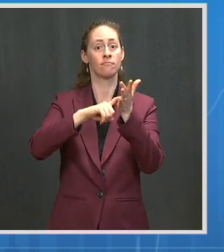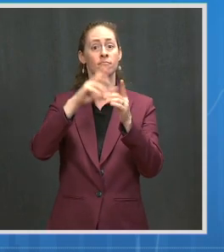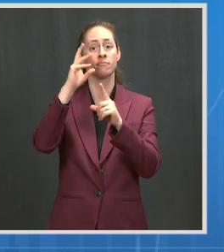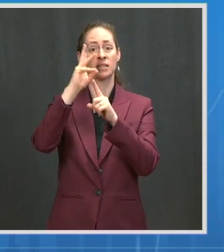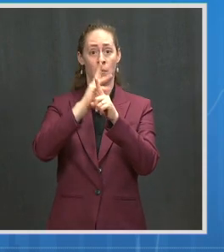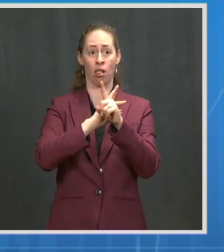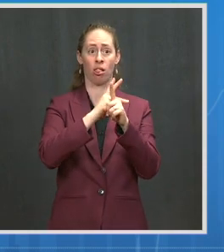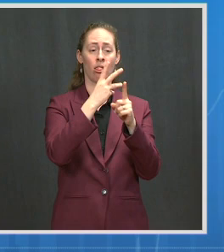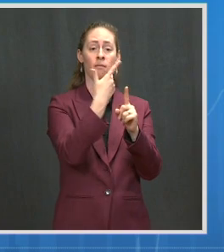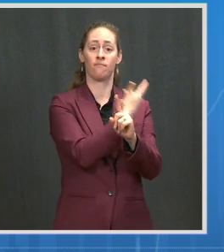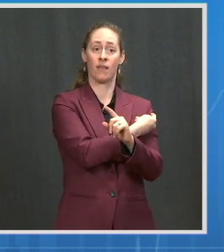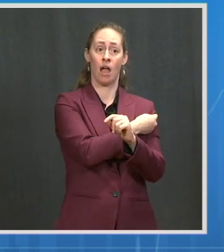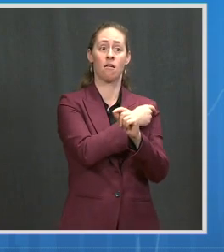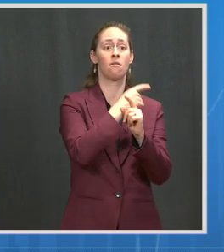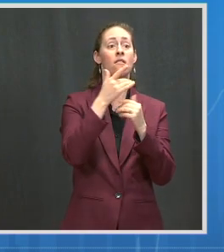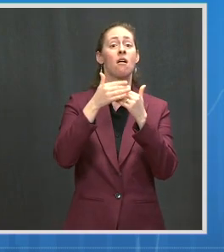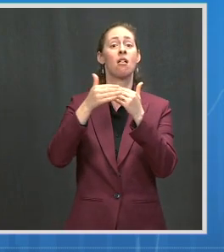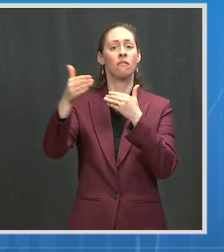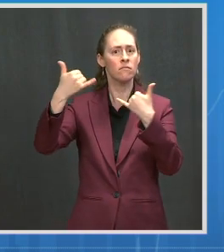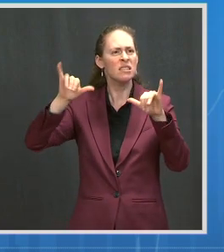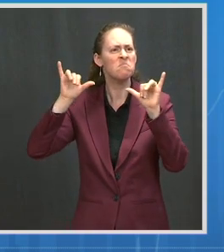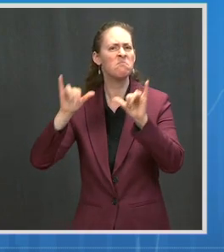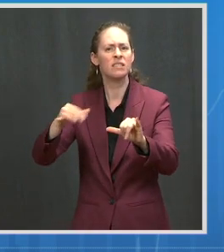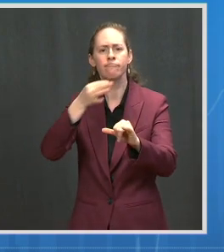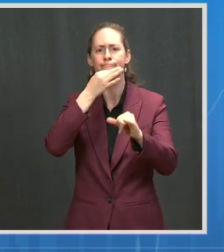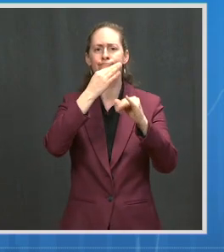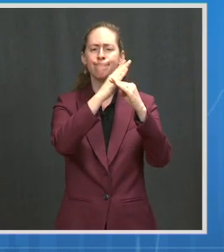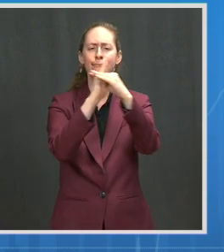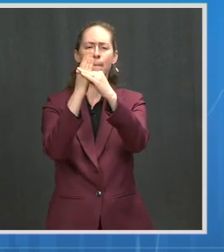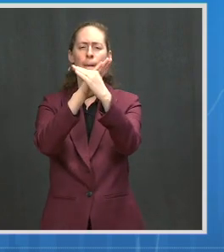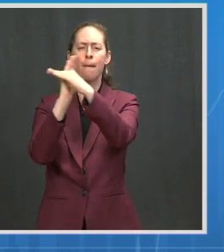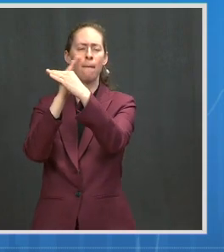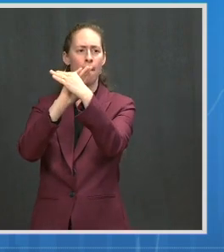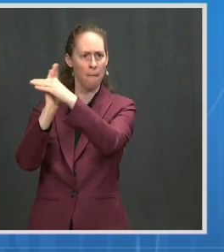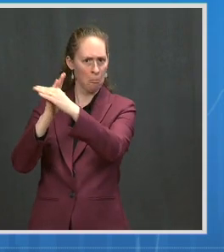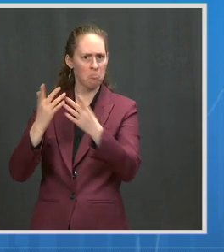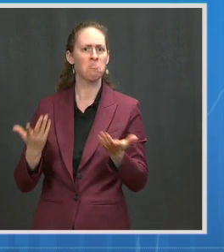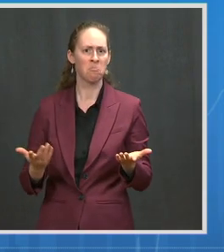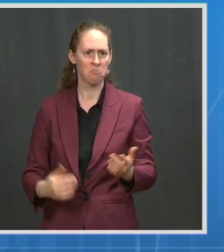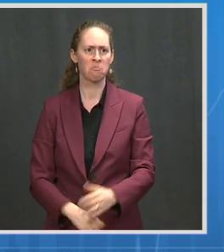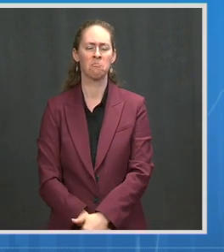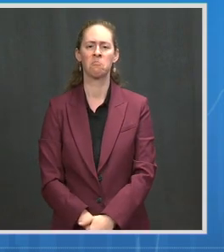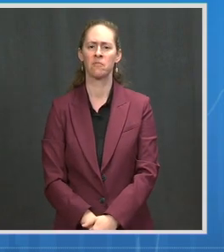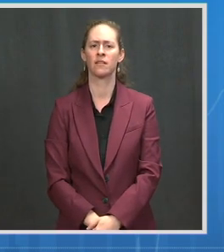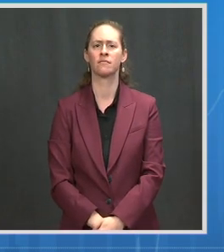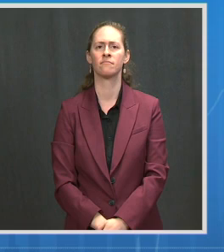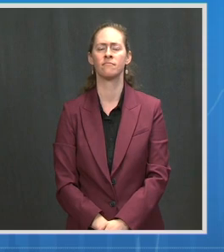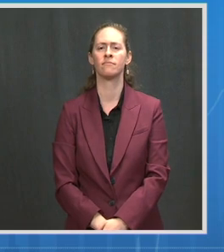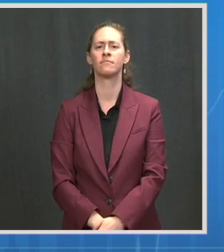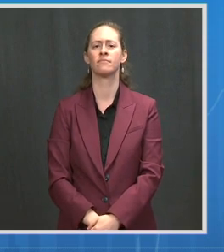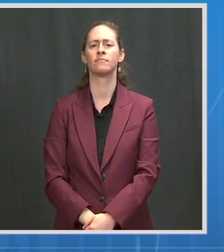as you can see, the binding to cell-surface spike and the various variants --